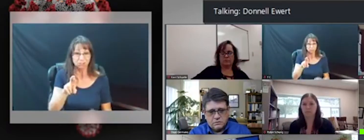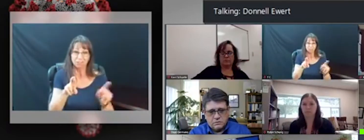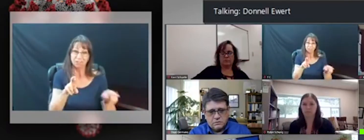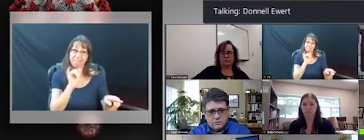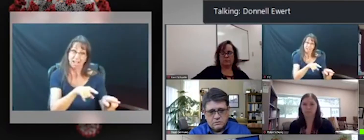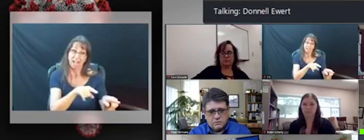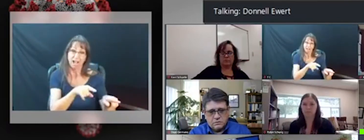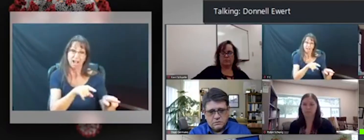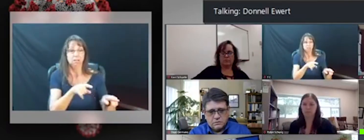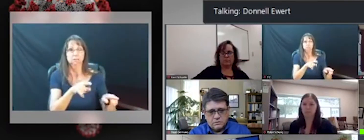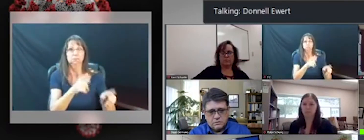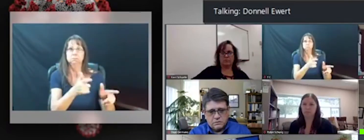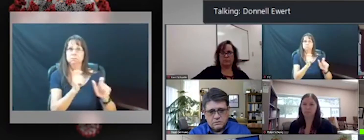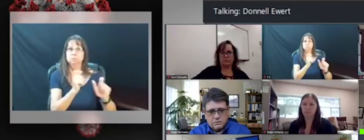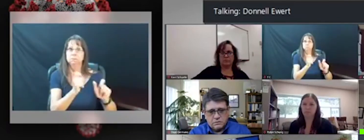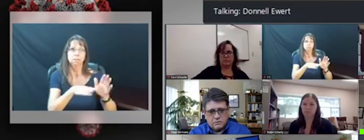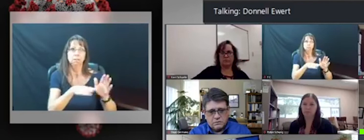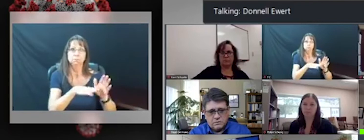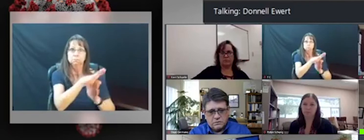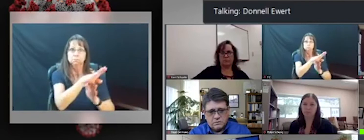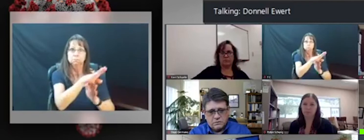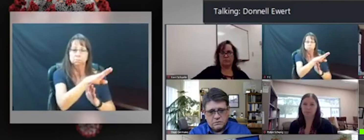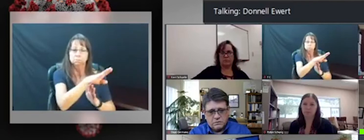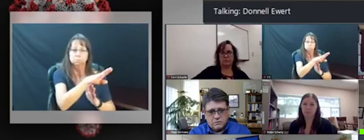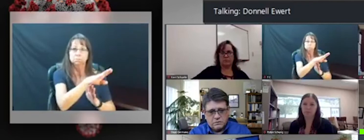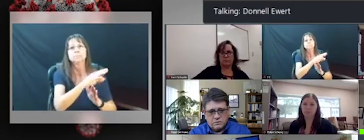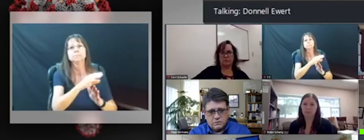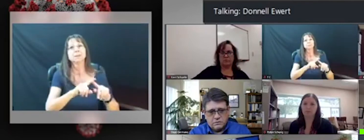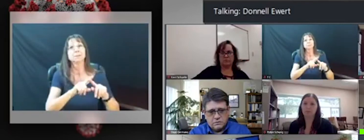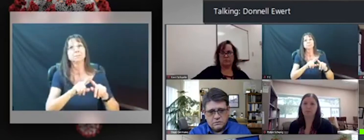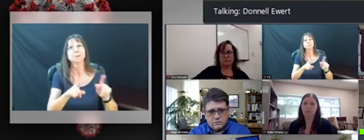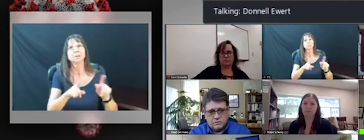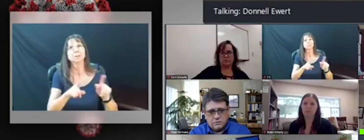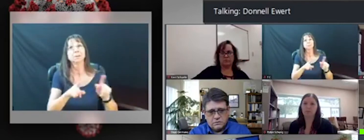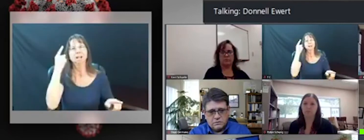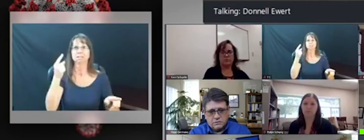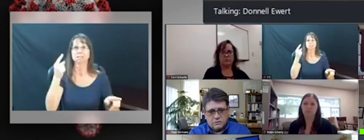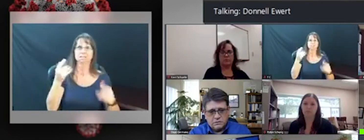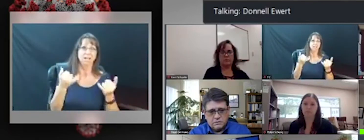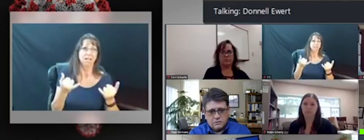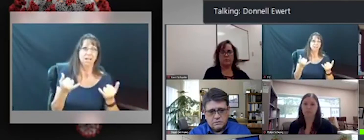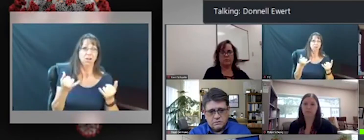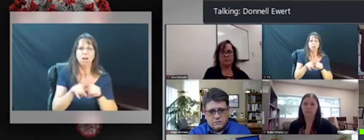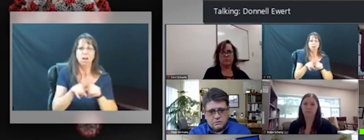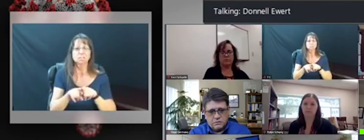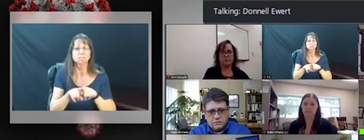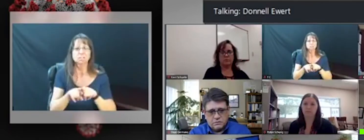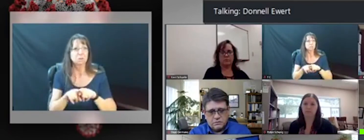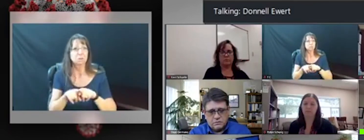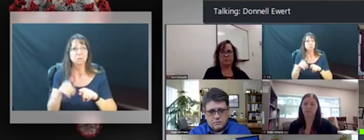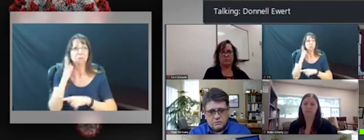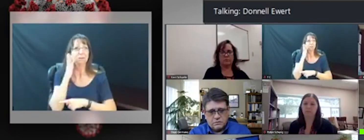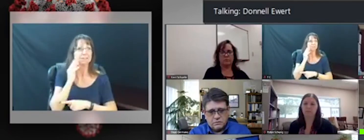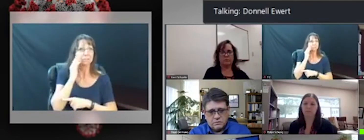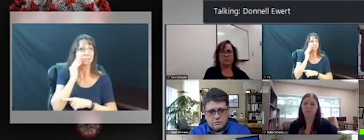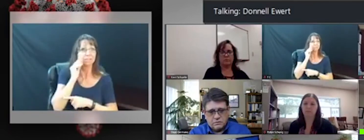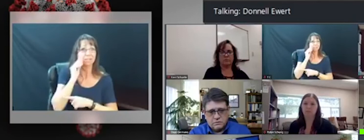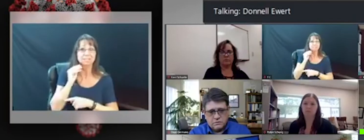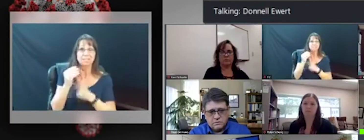I think one analogy that makes sense is looking at the fires. We had a lot of fires in California. We didn't have any in Shasta County and then we had a really windy day and that Zogg thing